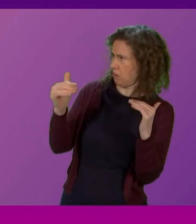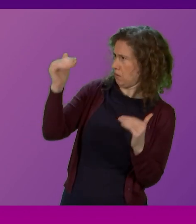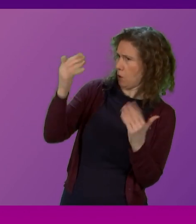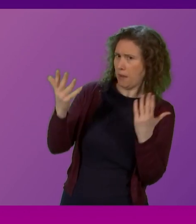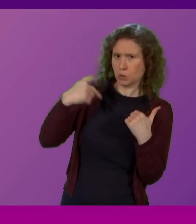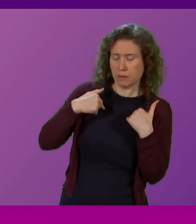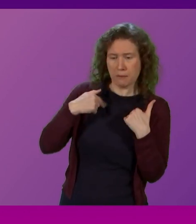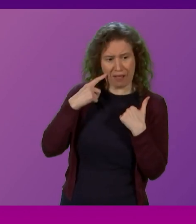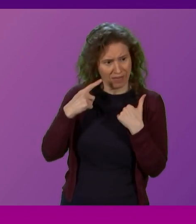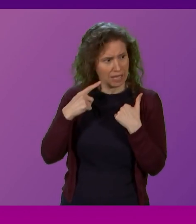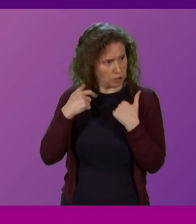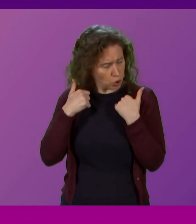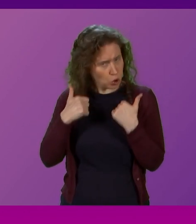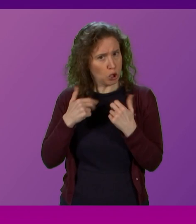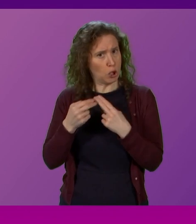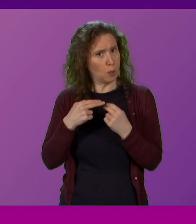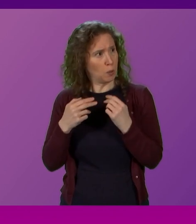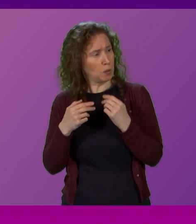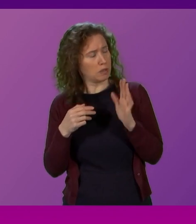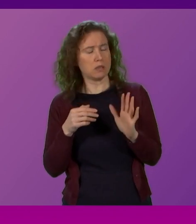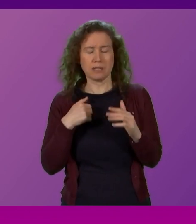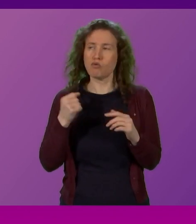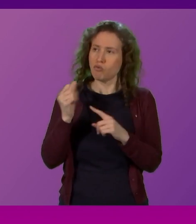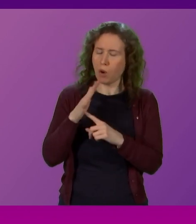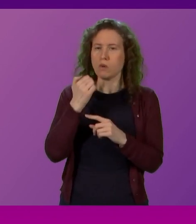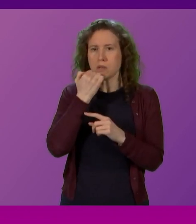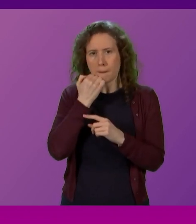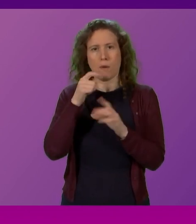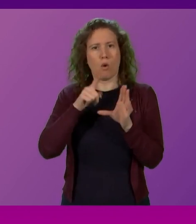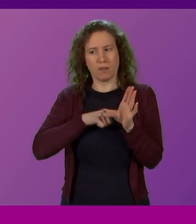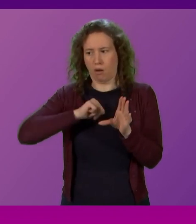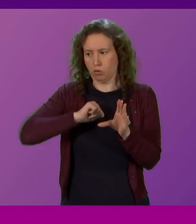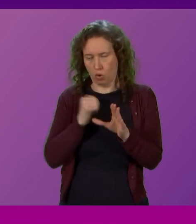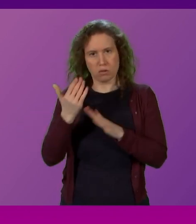Within a context of a record number of young Scots at university, I think that it is really